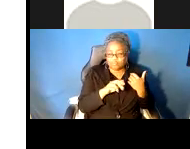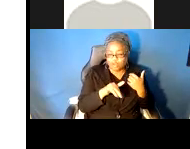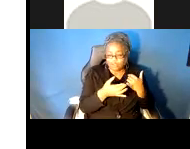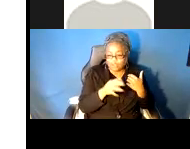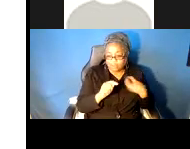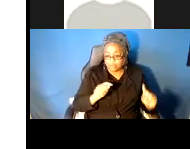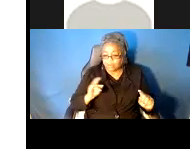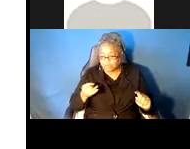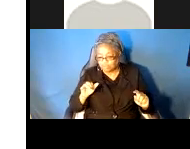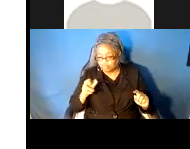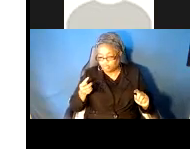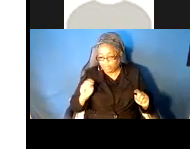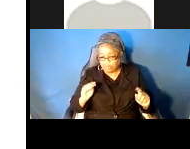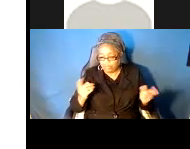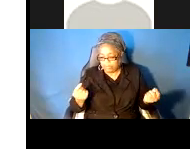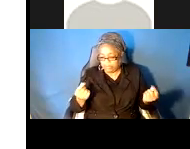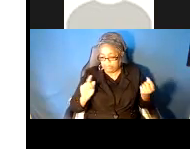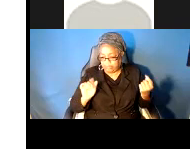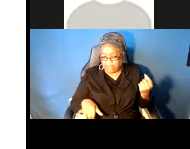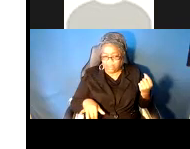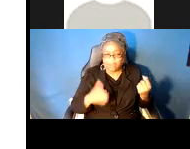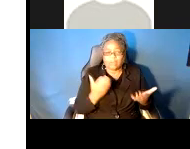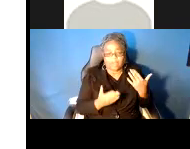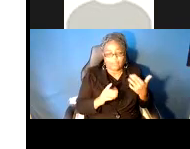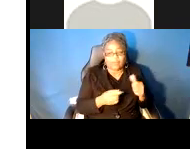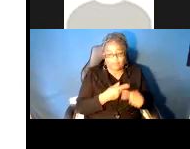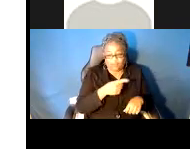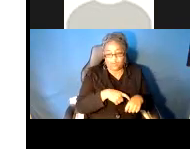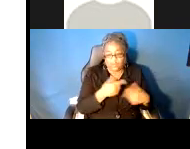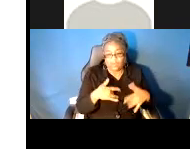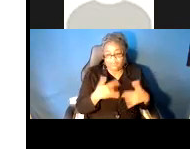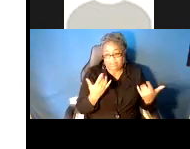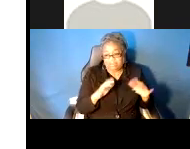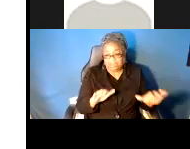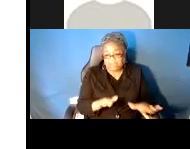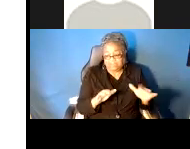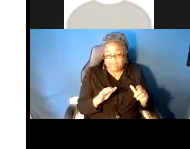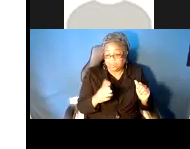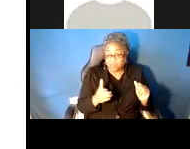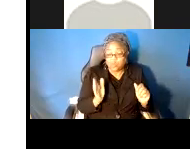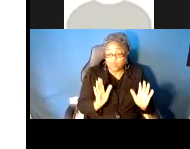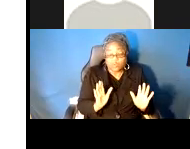It could be a first-time event or activity that you have never produced before.